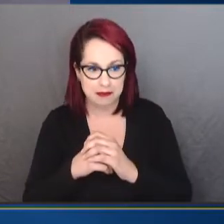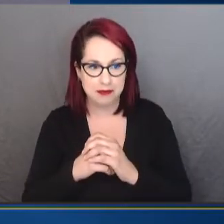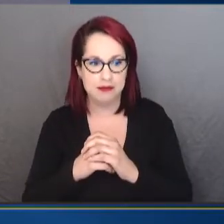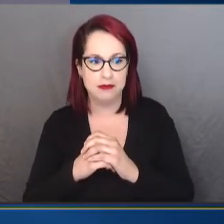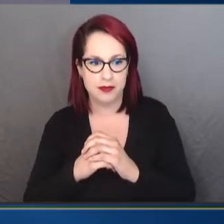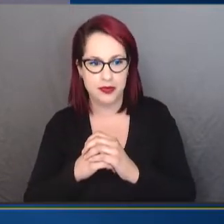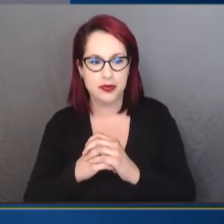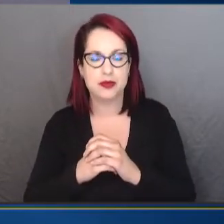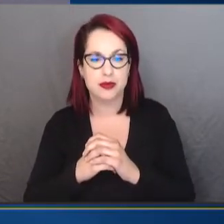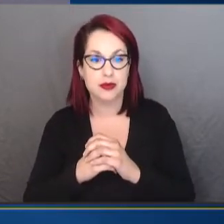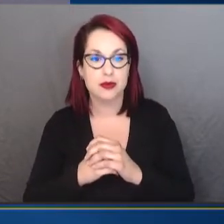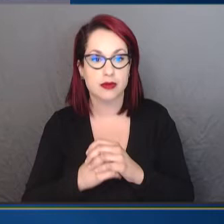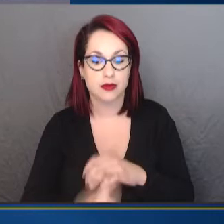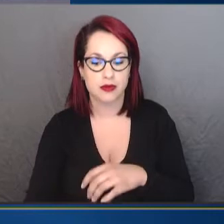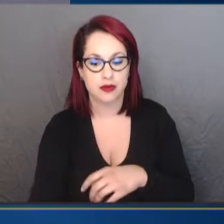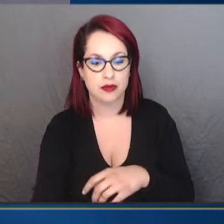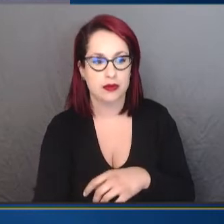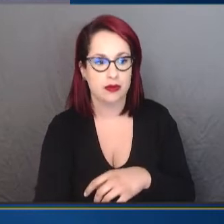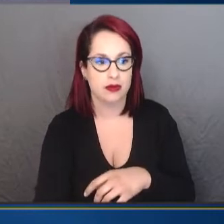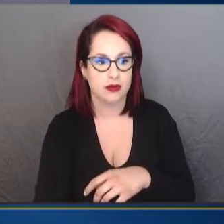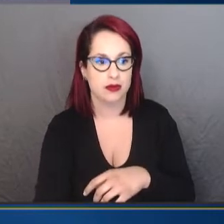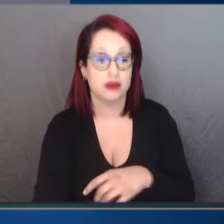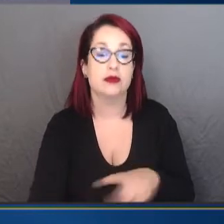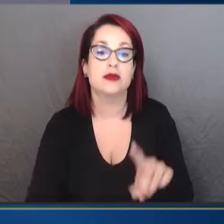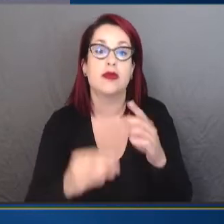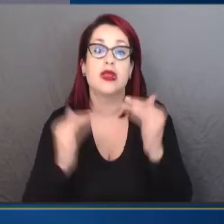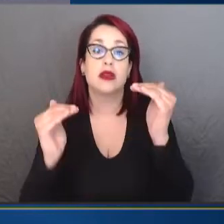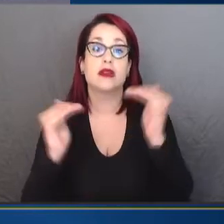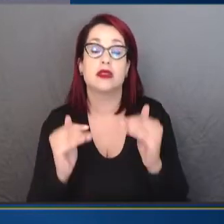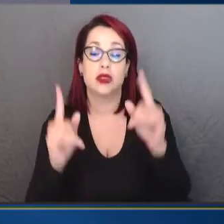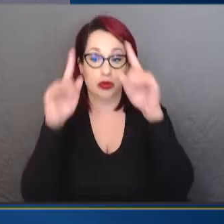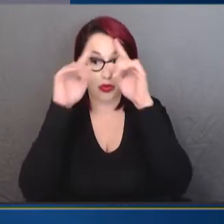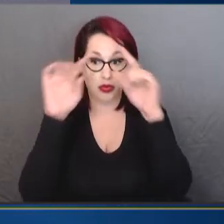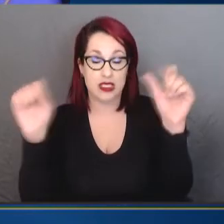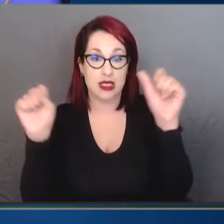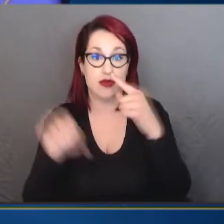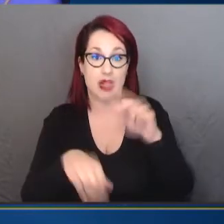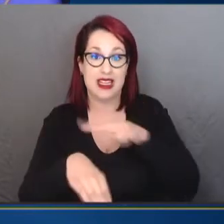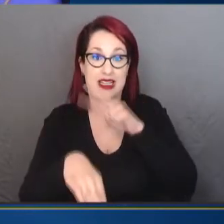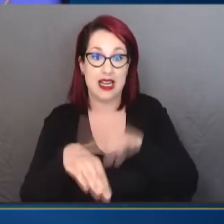Great. Next, is the president of the National Latino Behavioral Health Association.